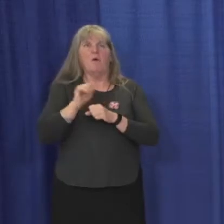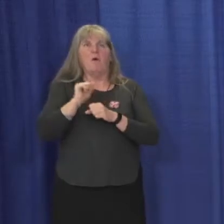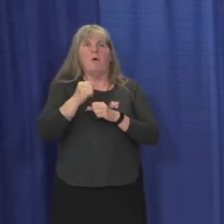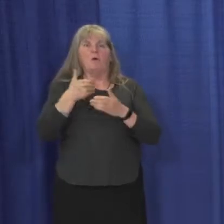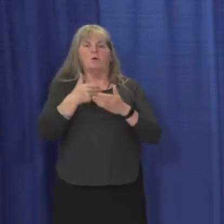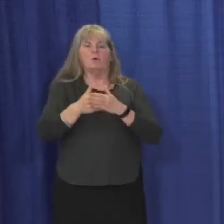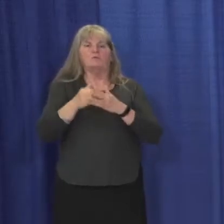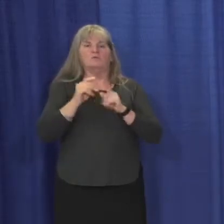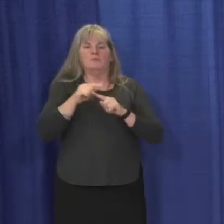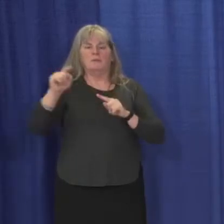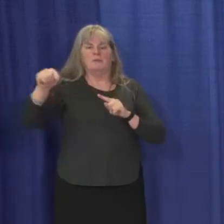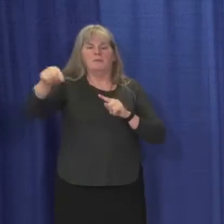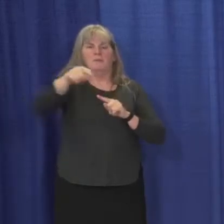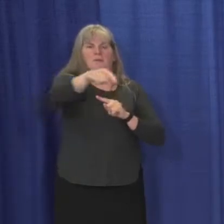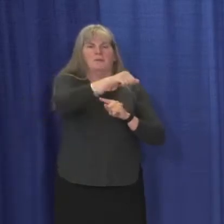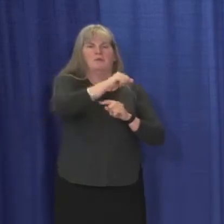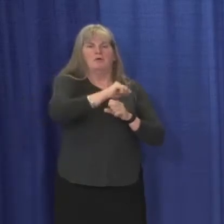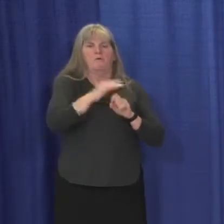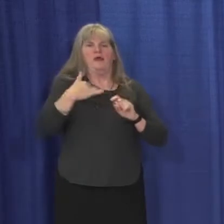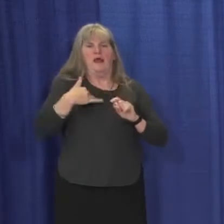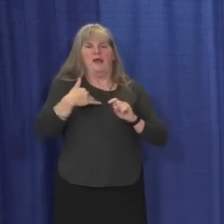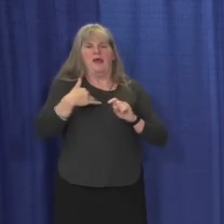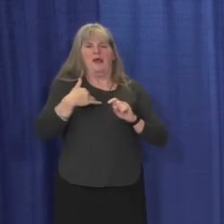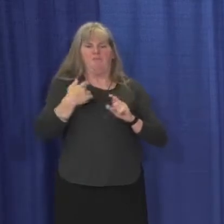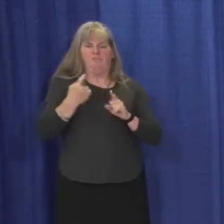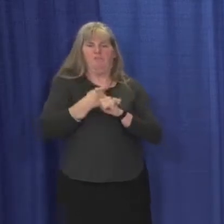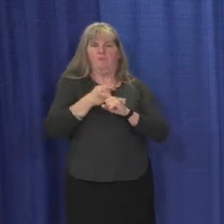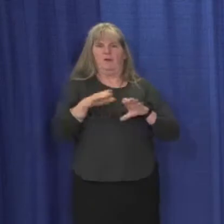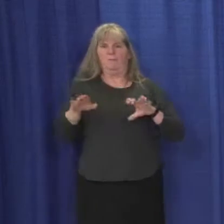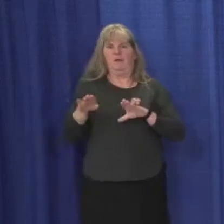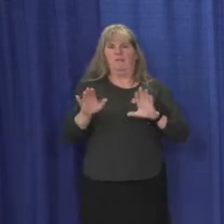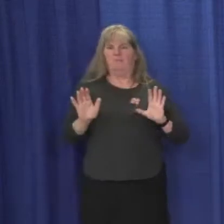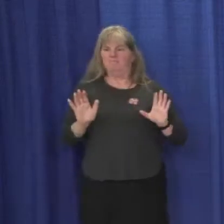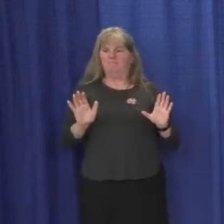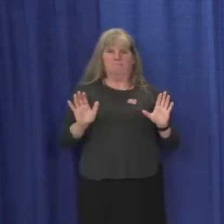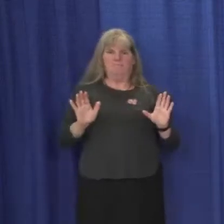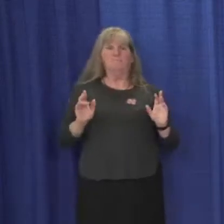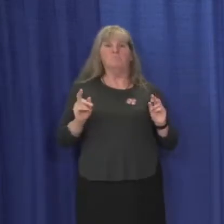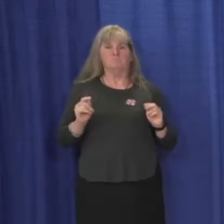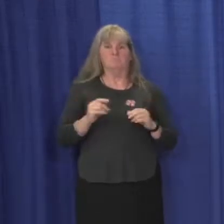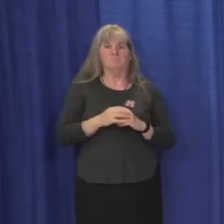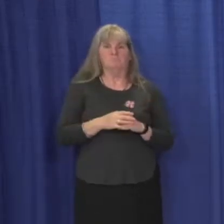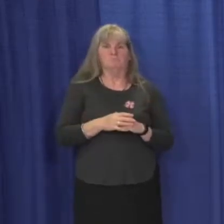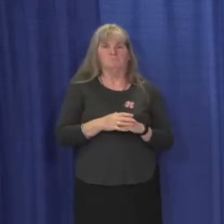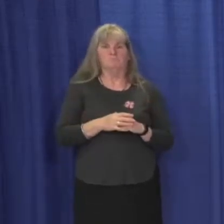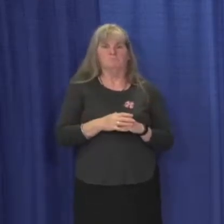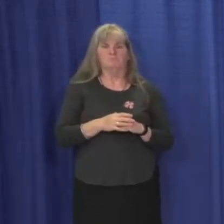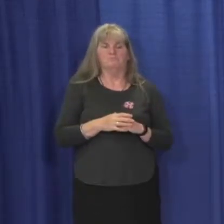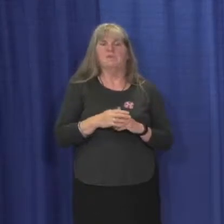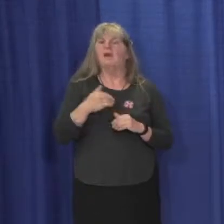you come into contact with have the virus and act accordingly.